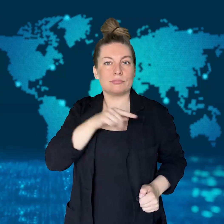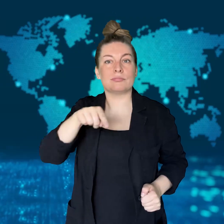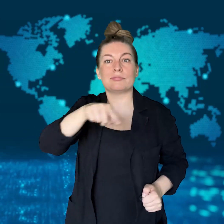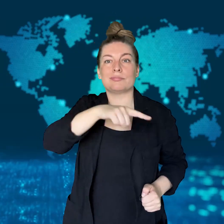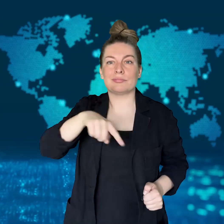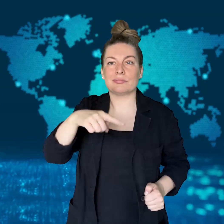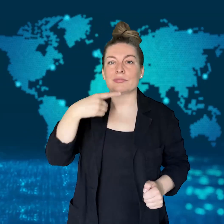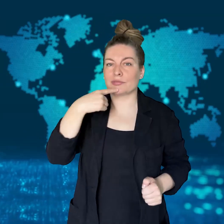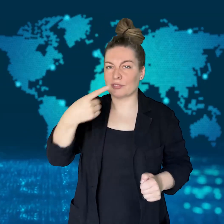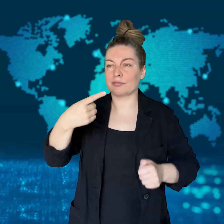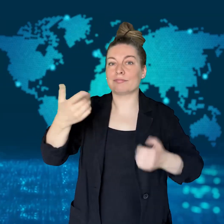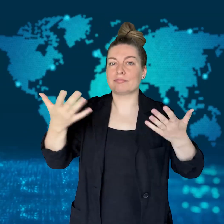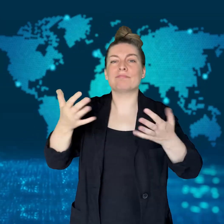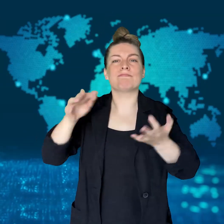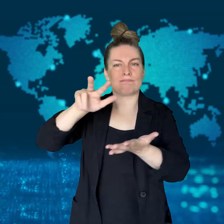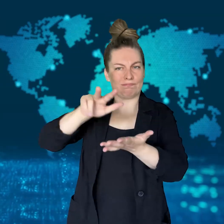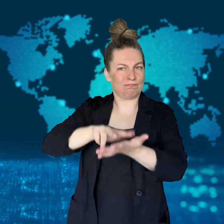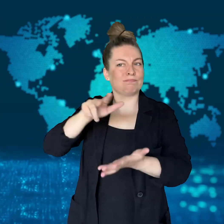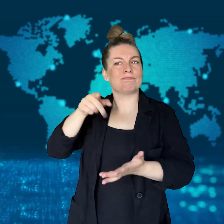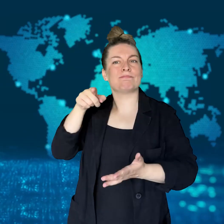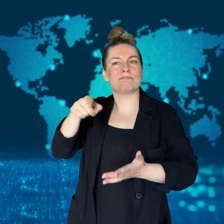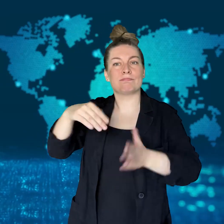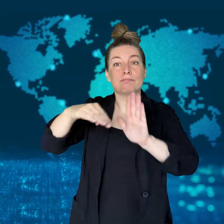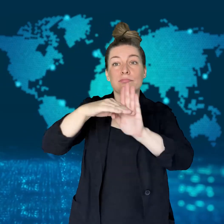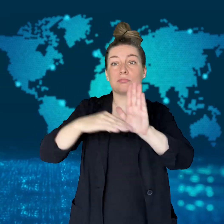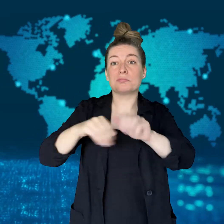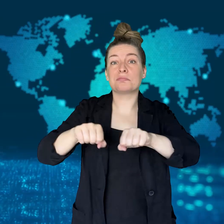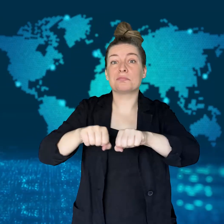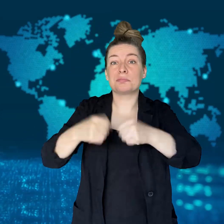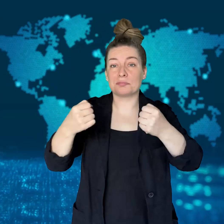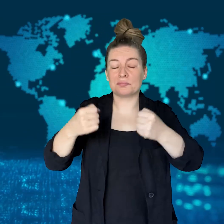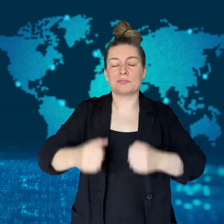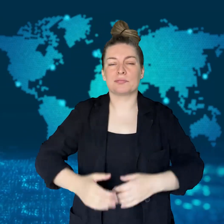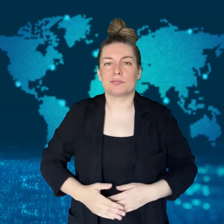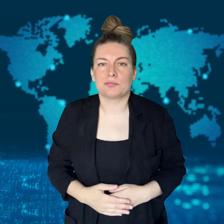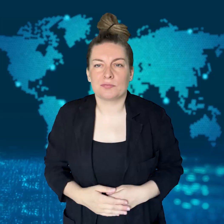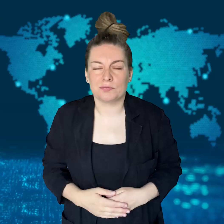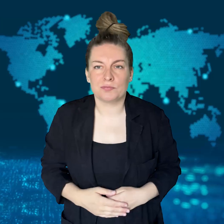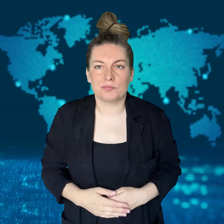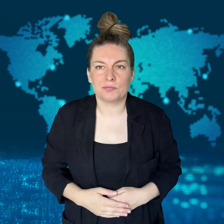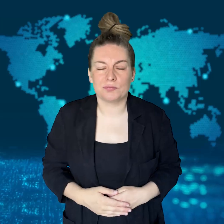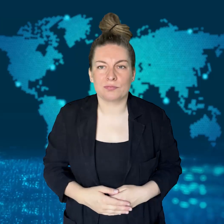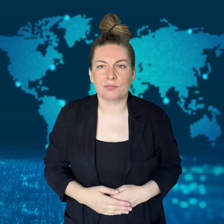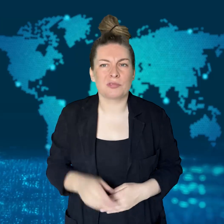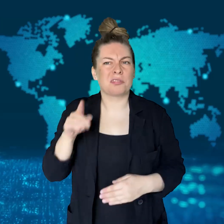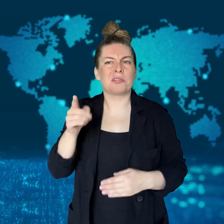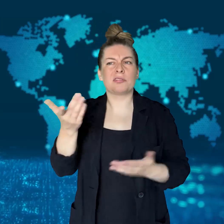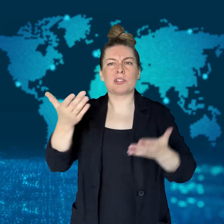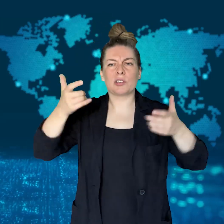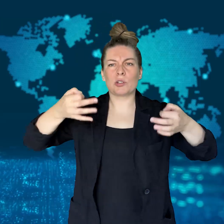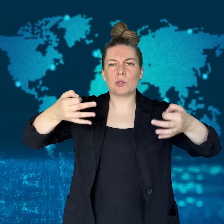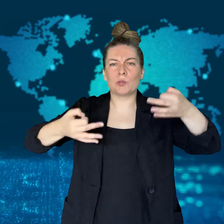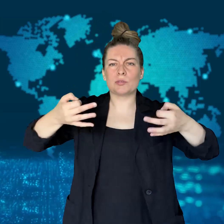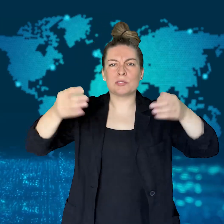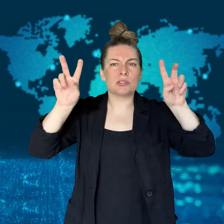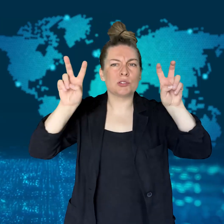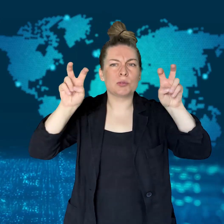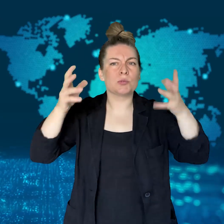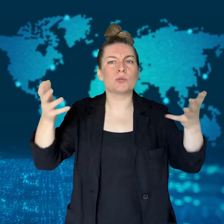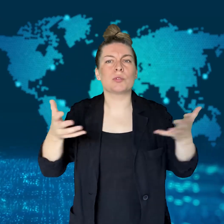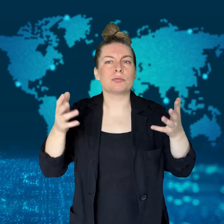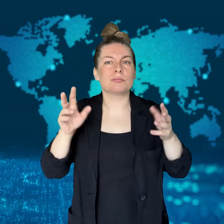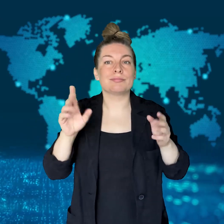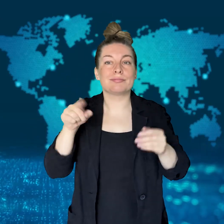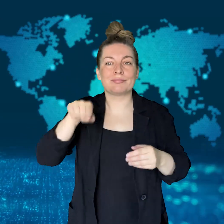A 12-person jury in Manhattan handed down the guilty verdict.